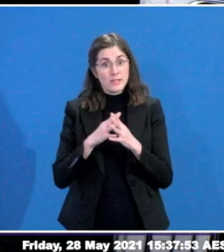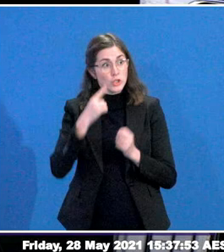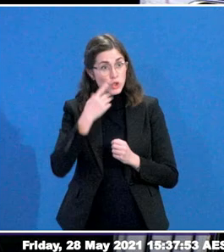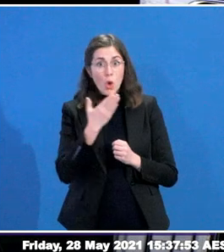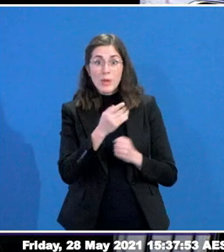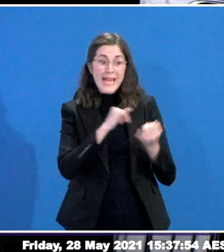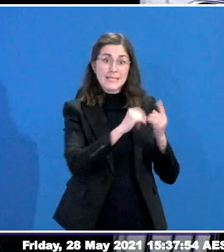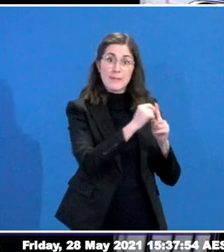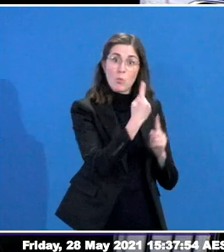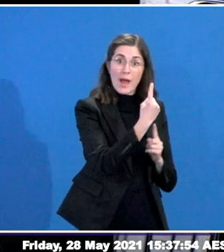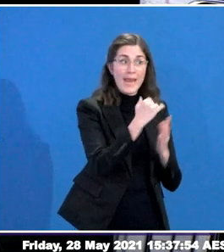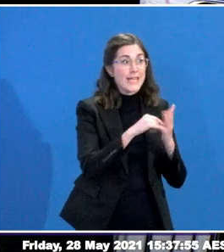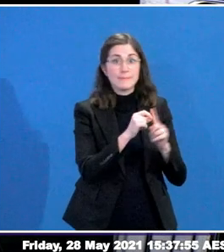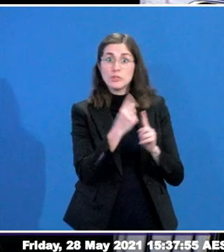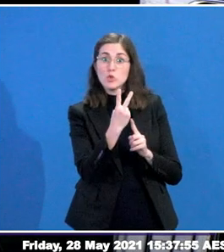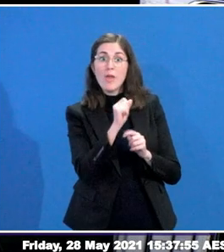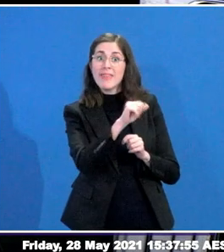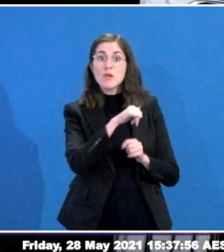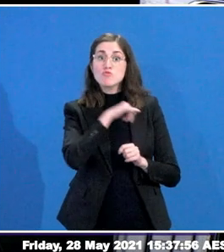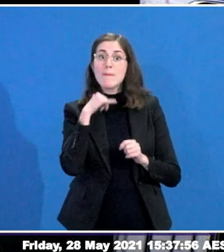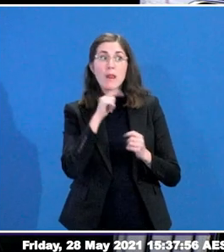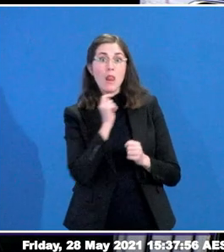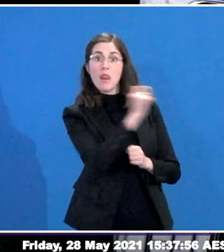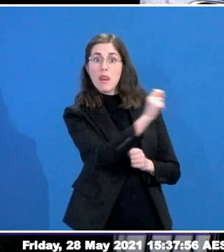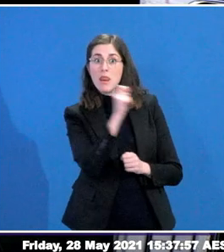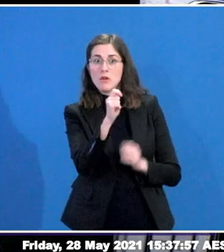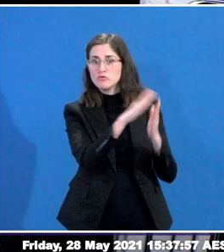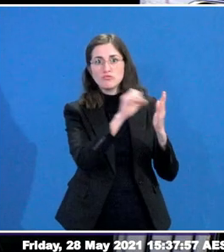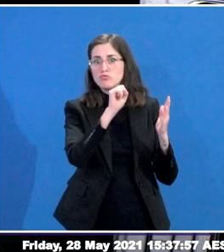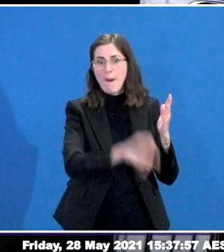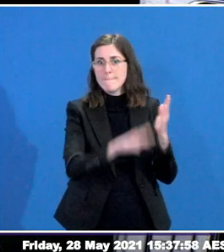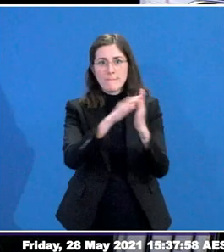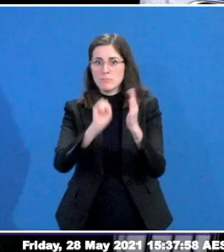of their criminal offences with which they were charged.